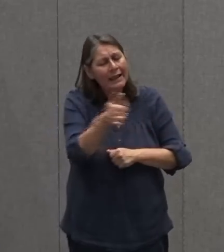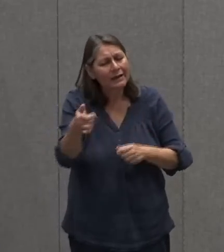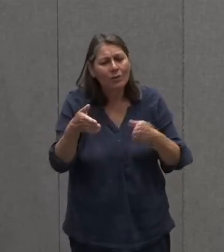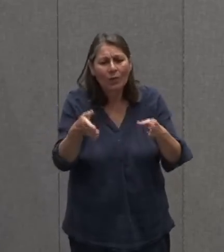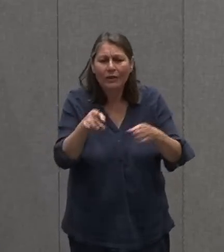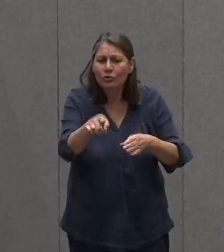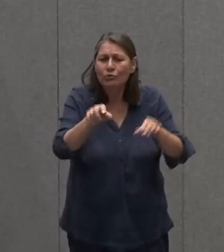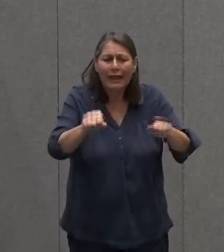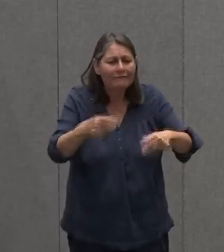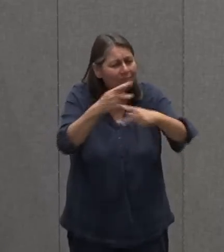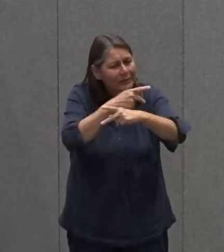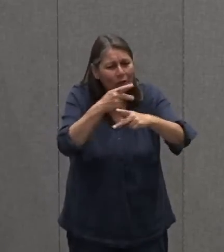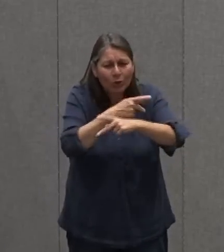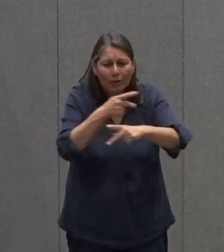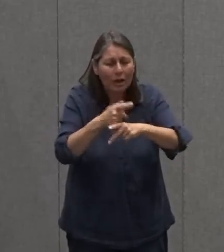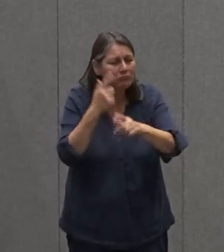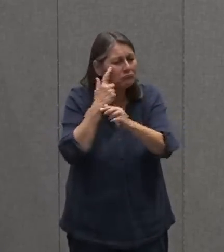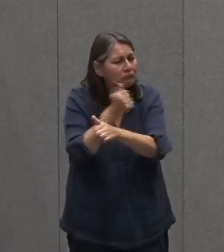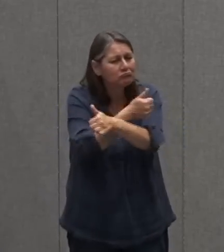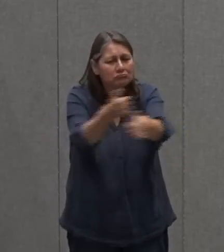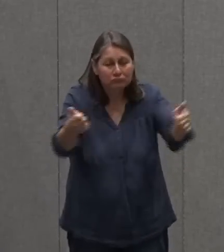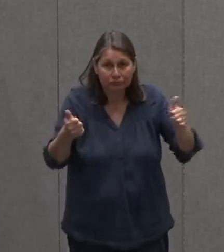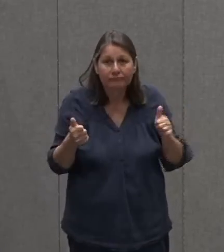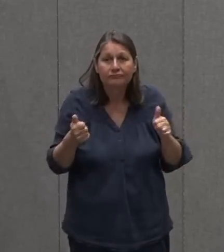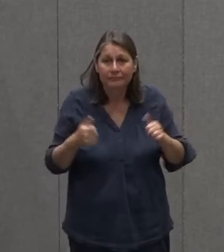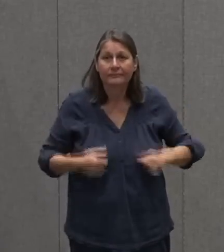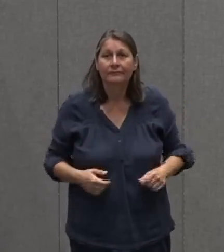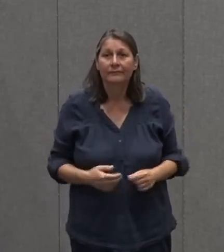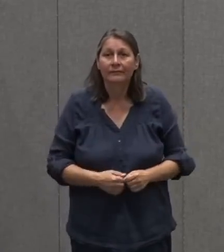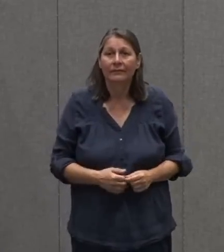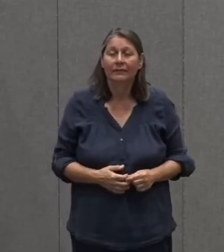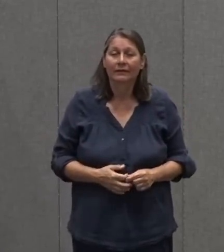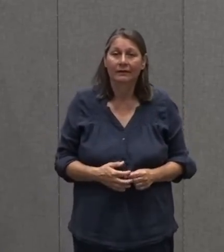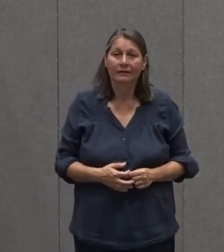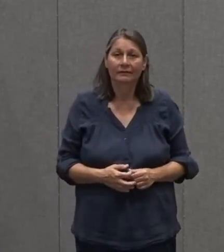there's different ways to solve this. All right our next question.